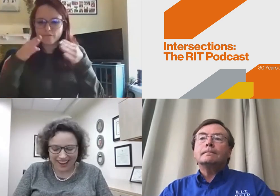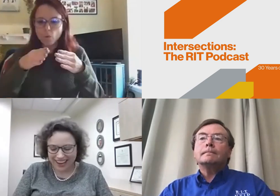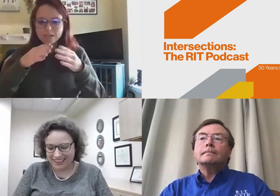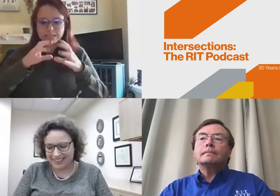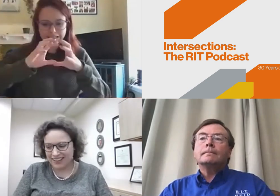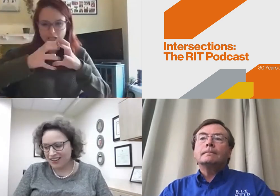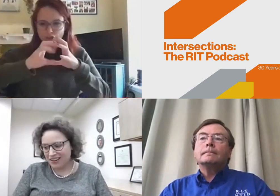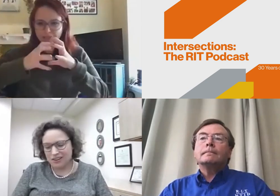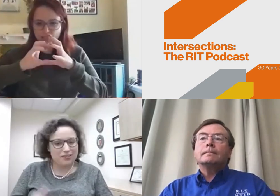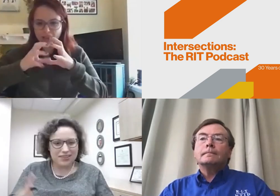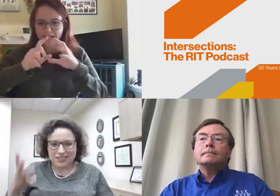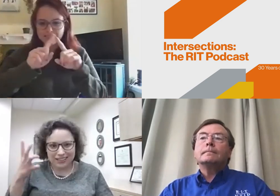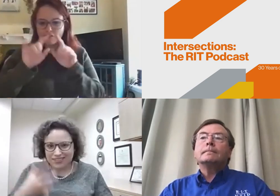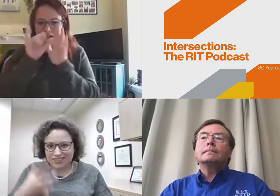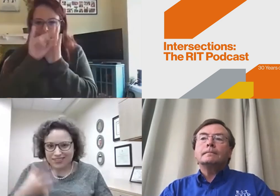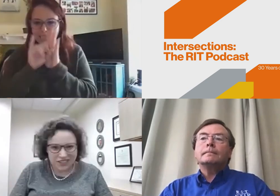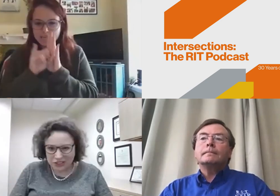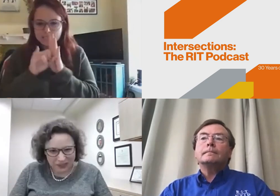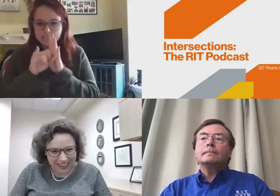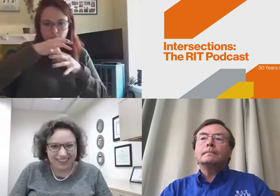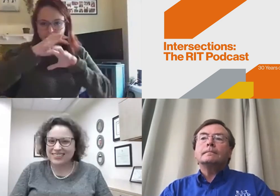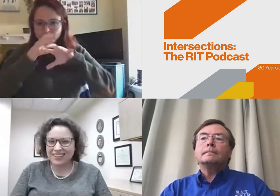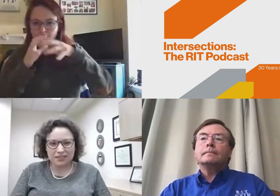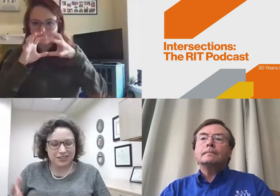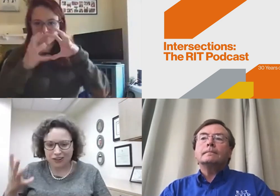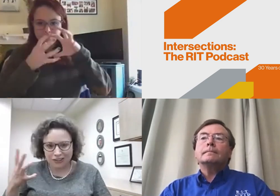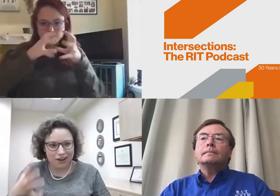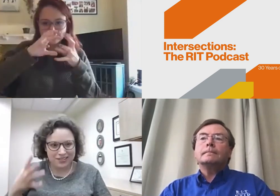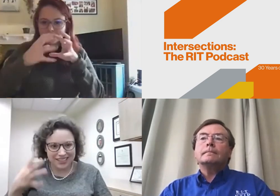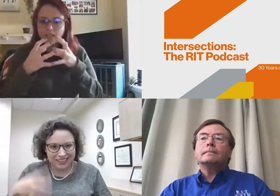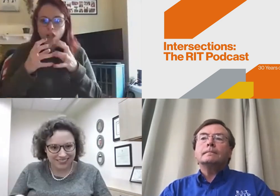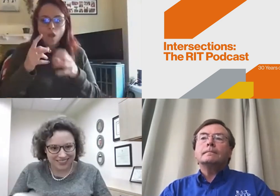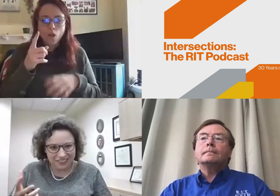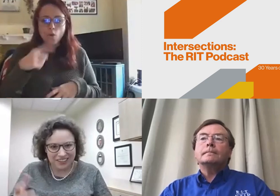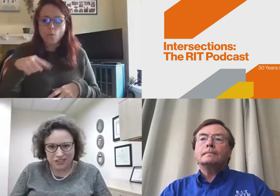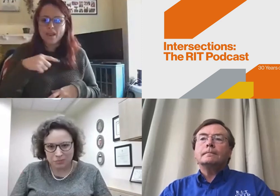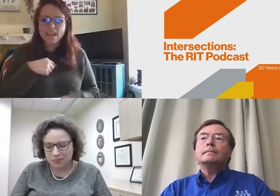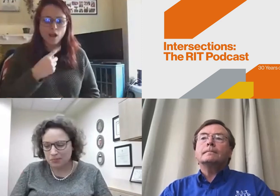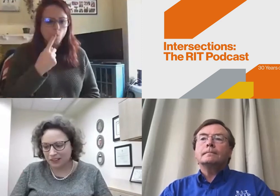None of us live single-issue lives. None of us are single-issue people.